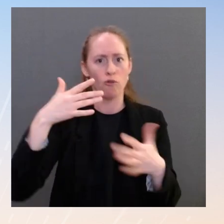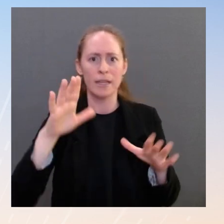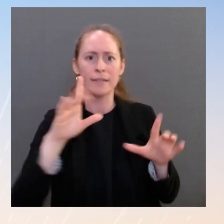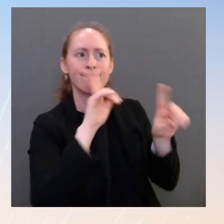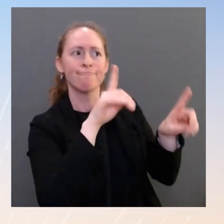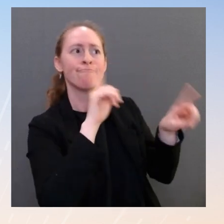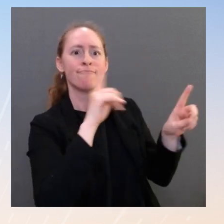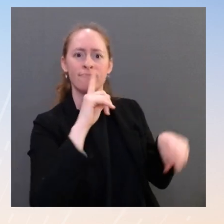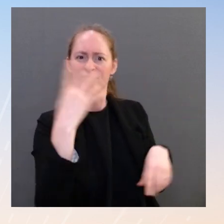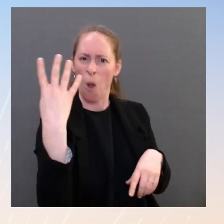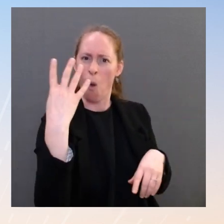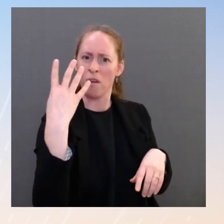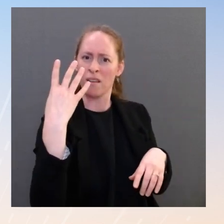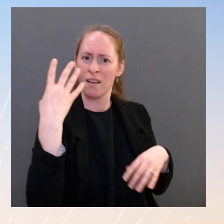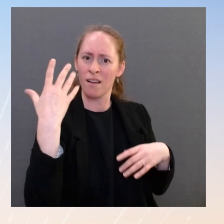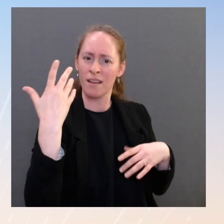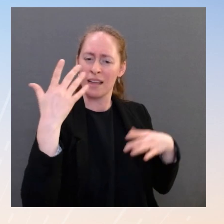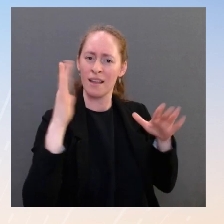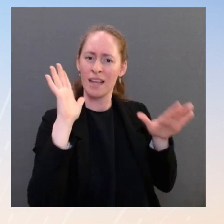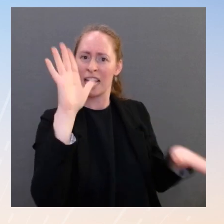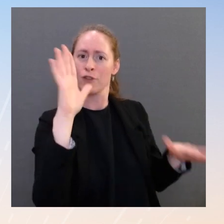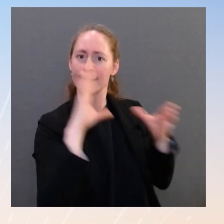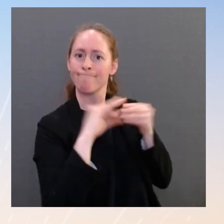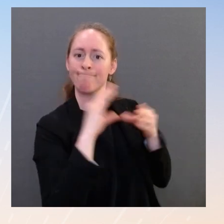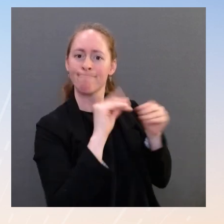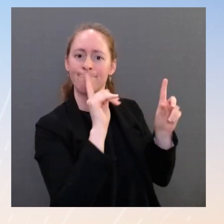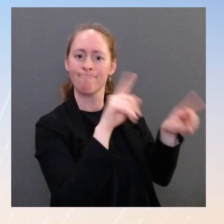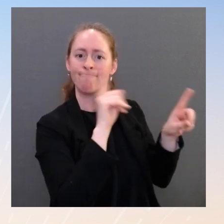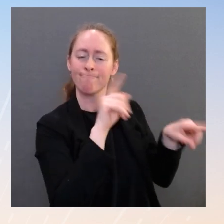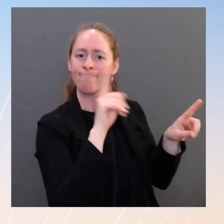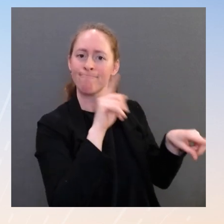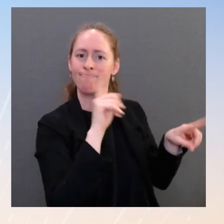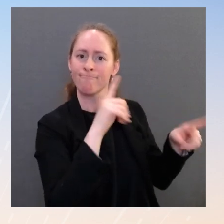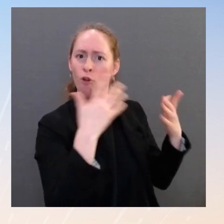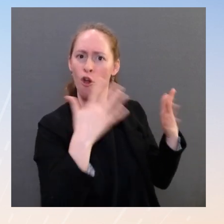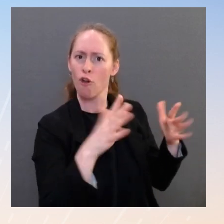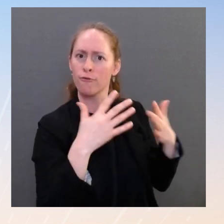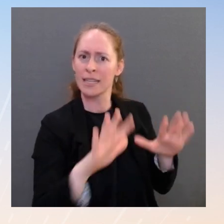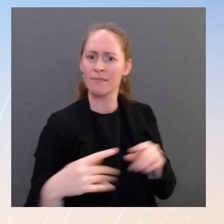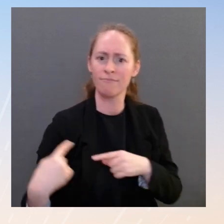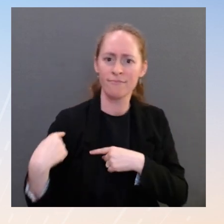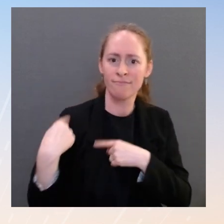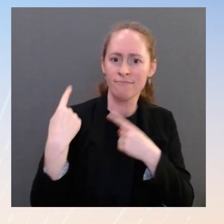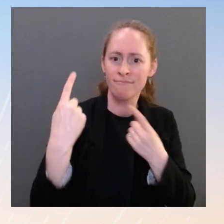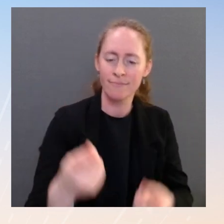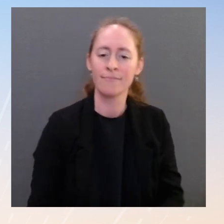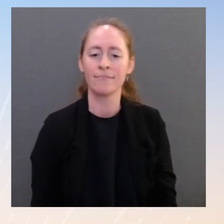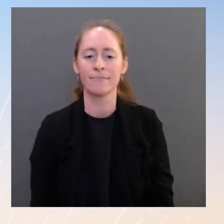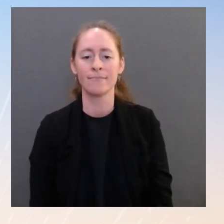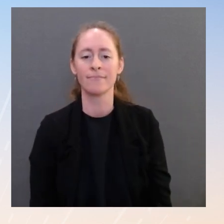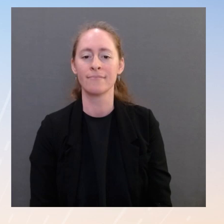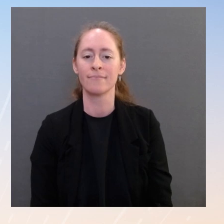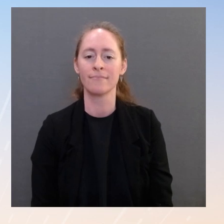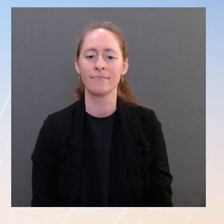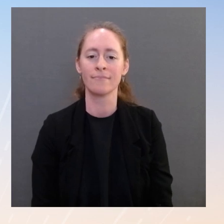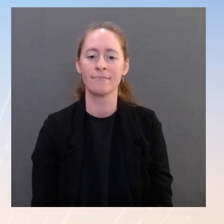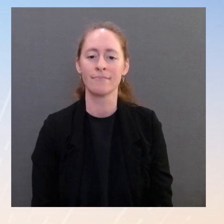Democratic and Republican. He put out a six-pillar plan on exactly how he's going to implement it. And that has been a plan